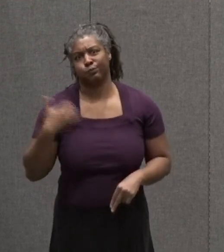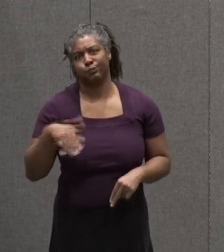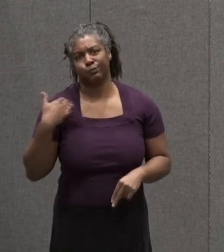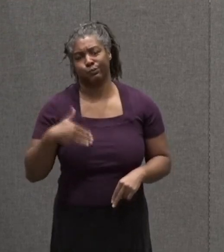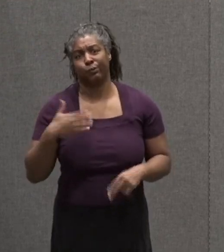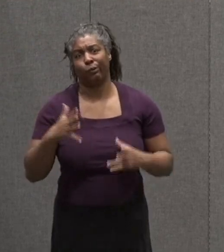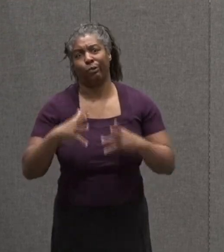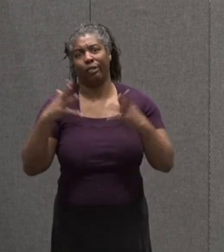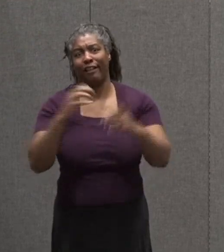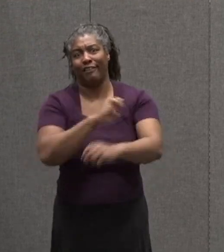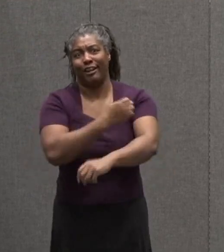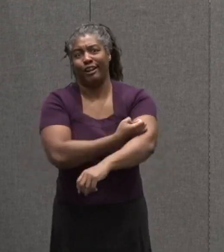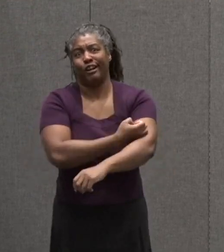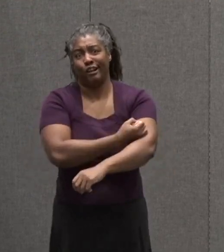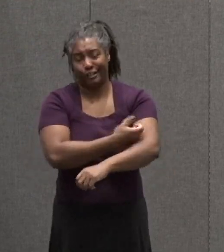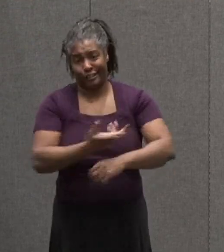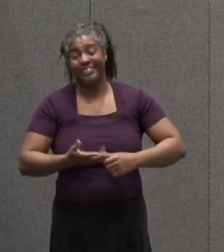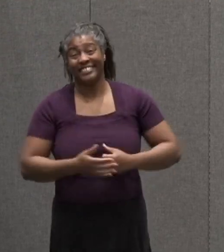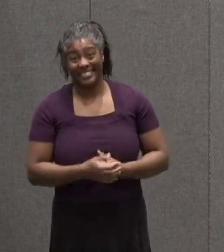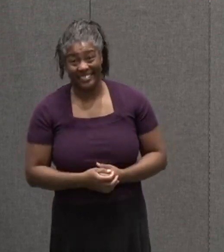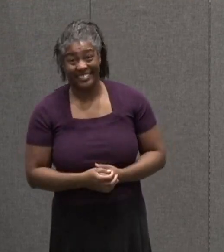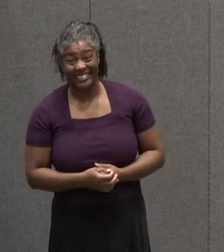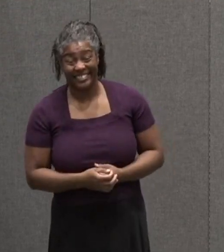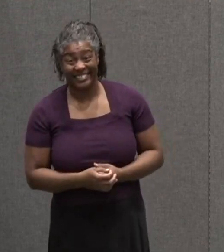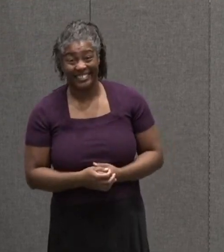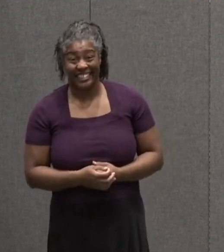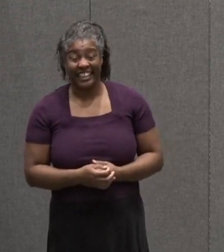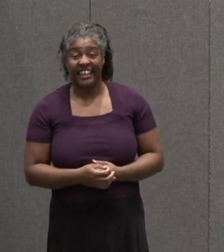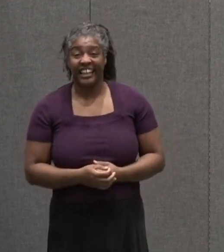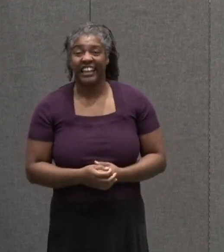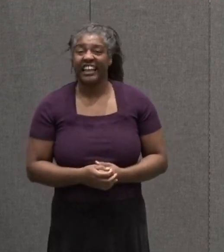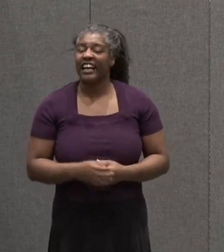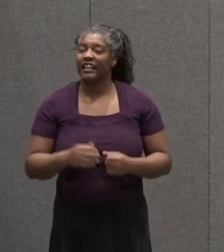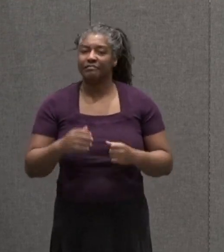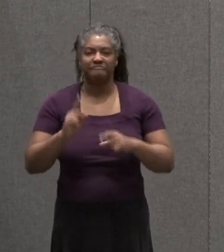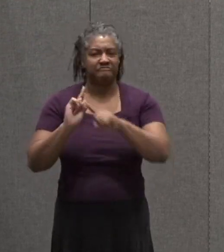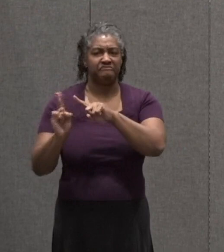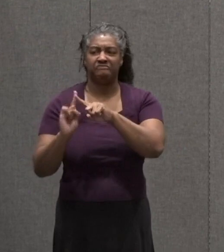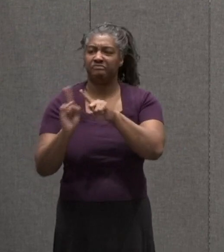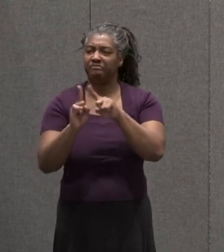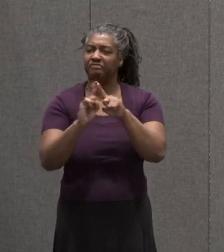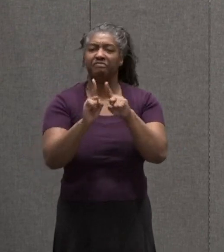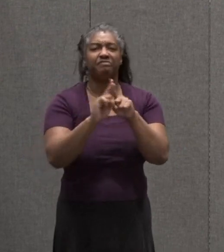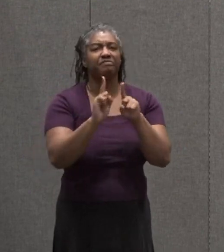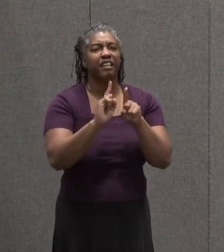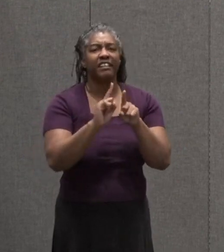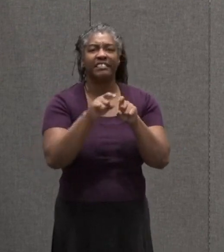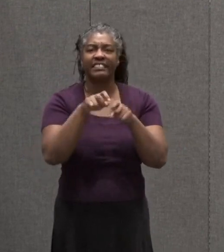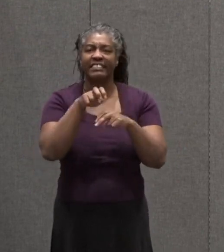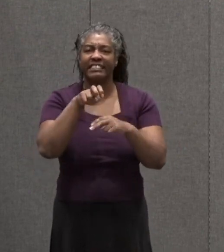Whoo so there's several ways you can sit. If you wanna sit crisscross applesauce, you can.